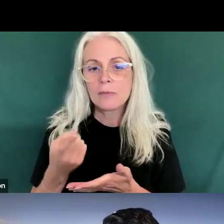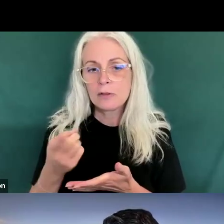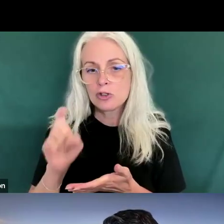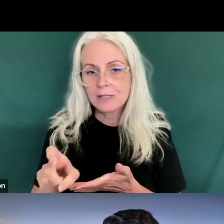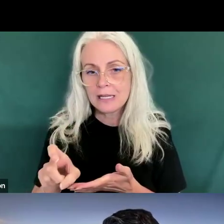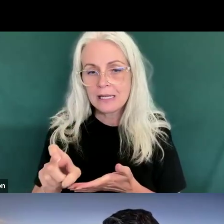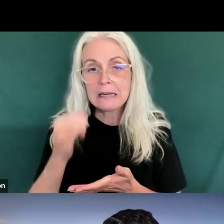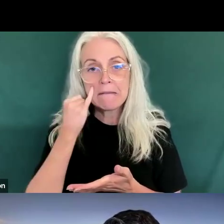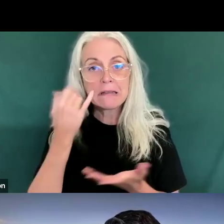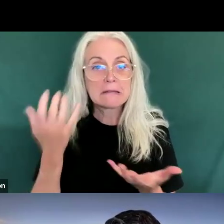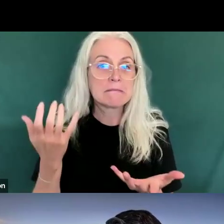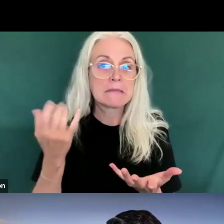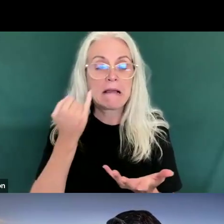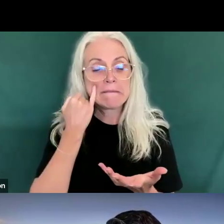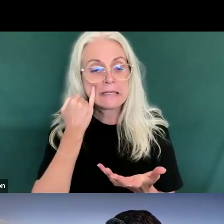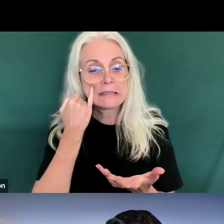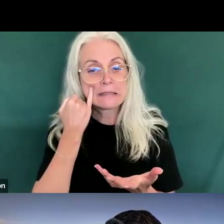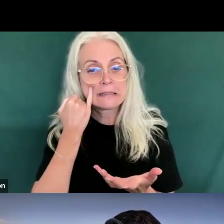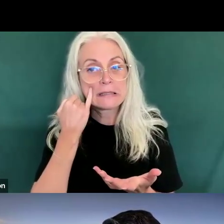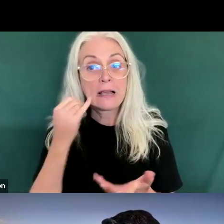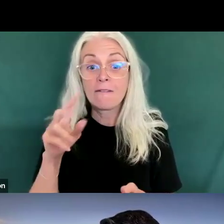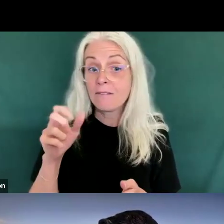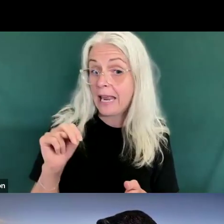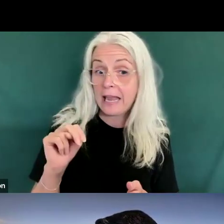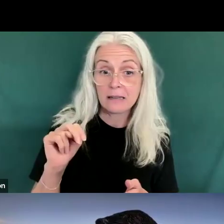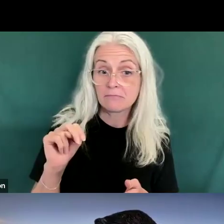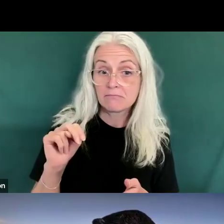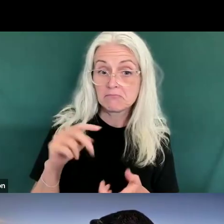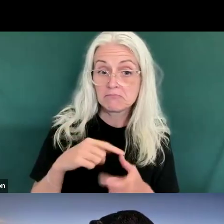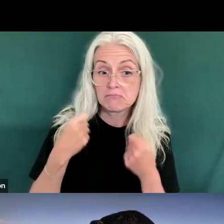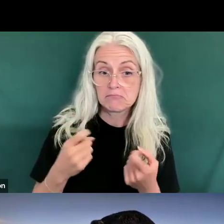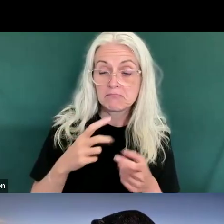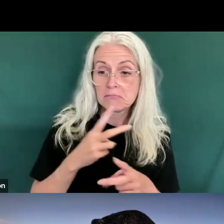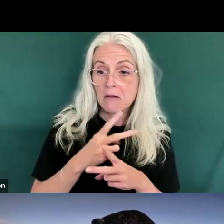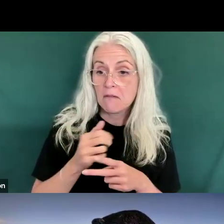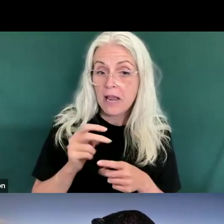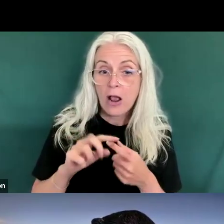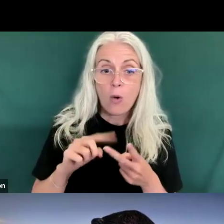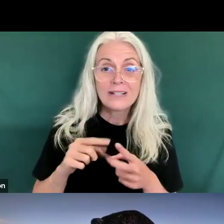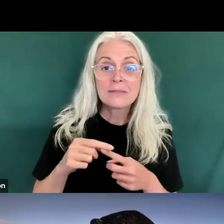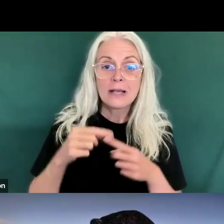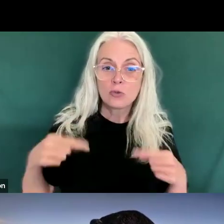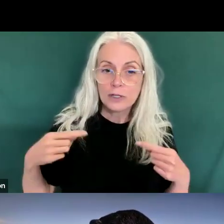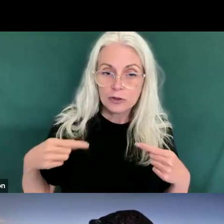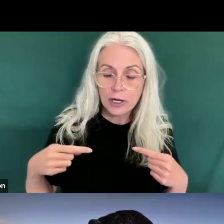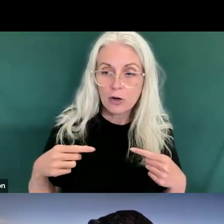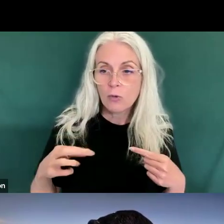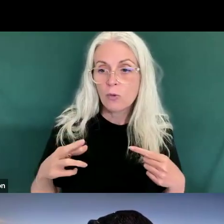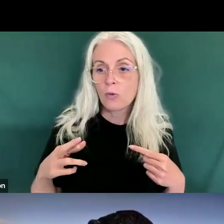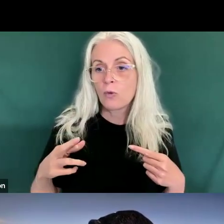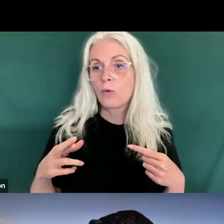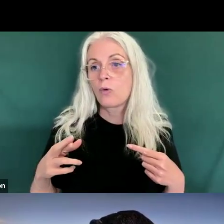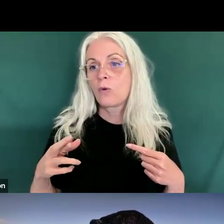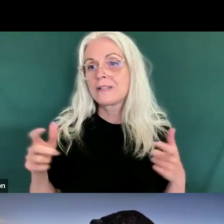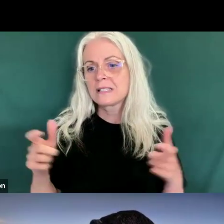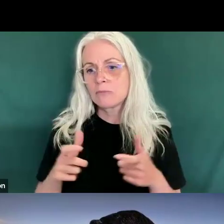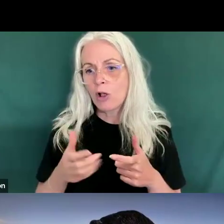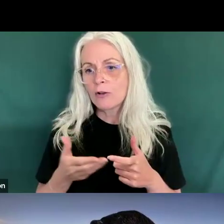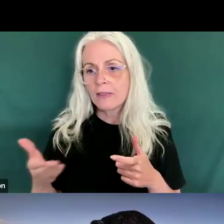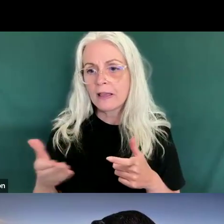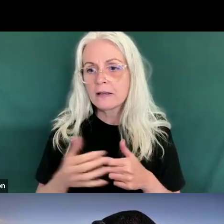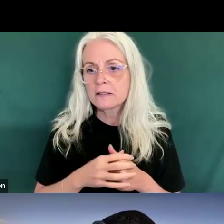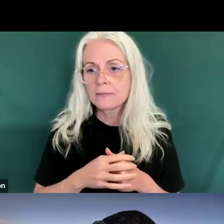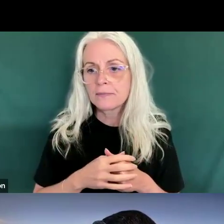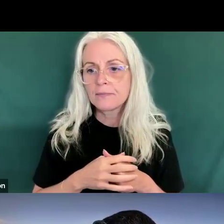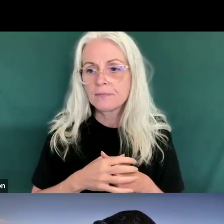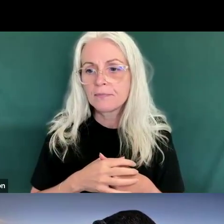whether it's a… if it's, like, a van or a specialized wheelchair? Or even smaller things.